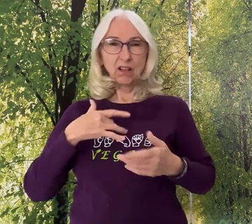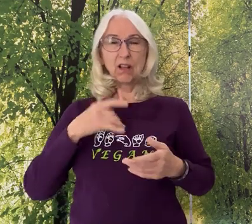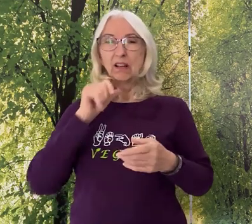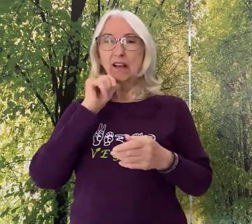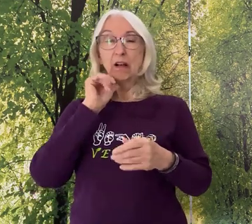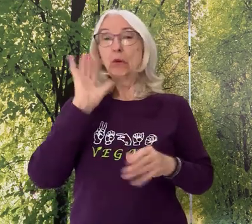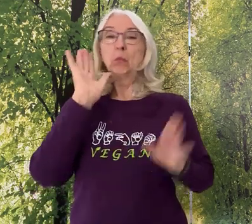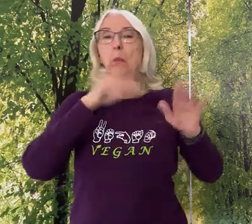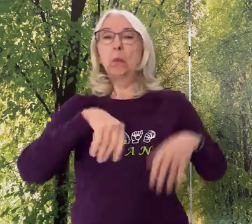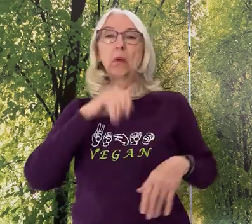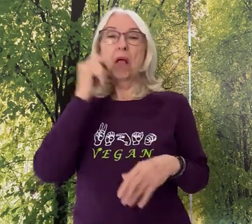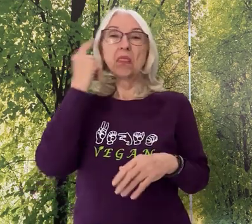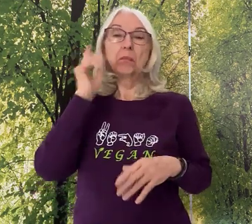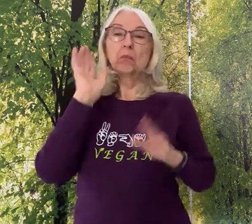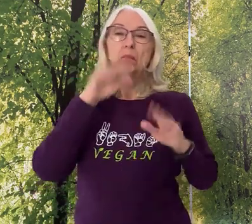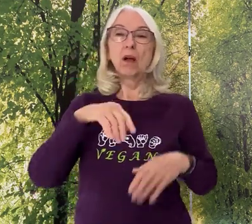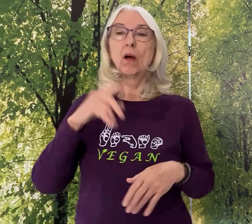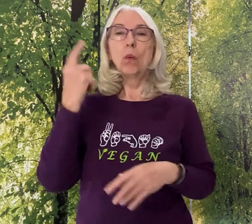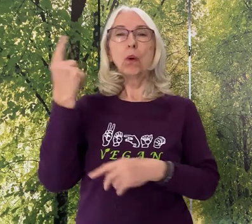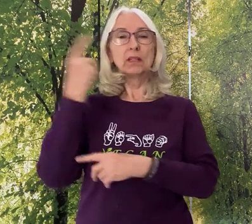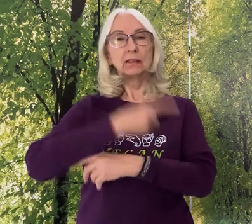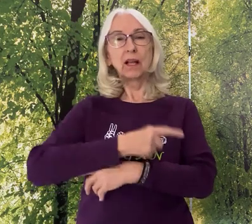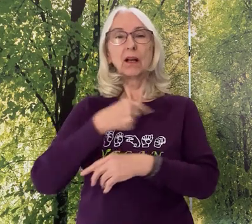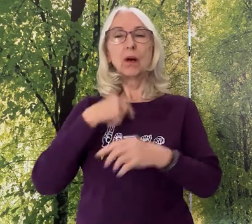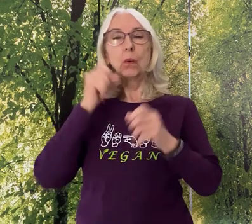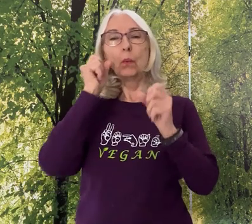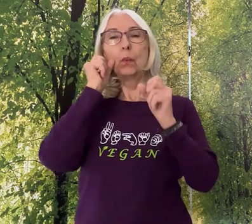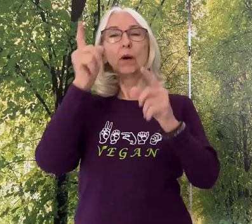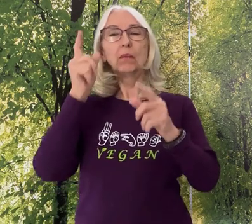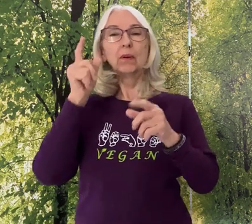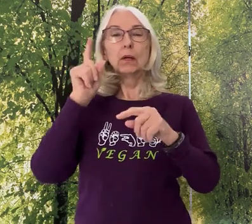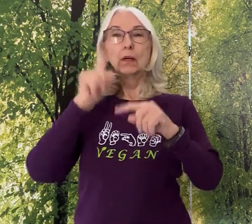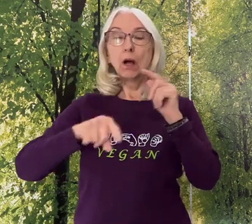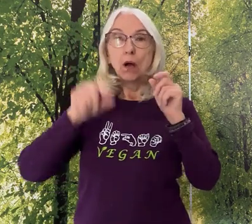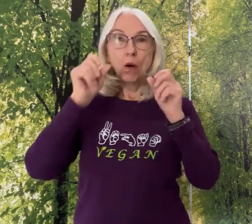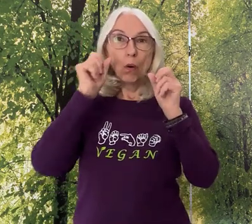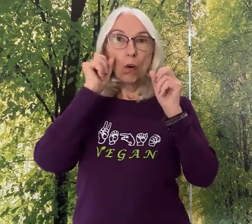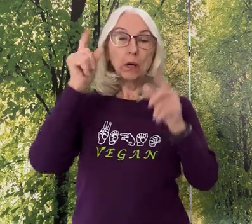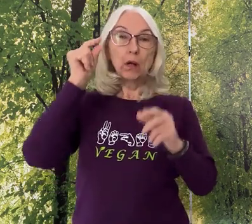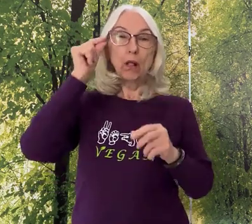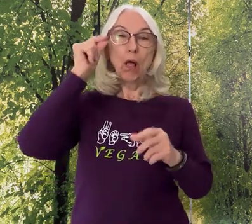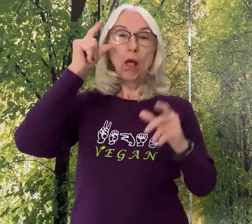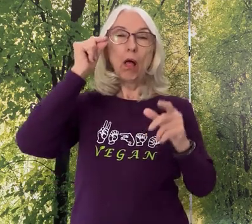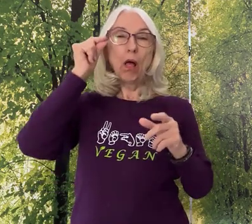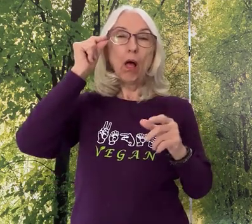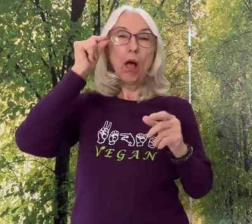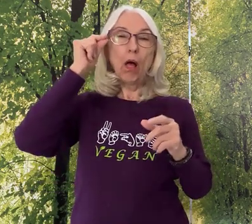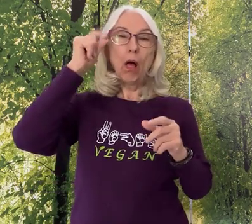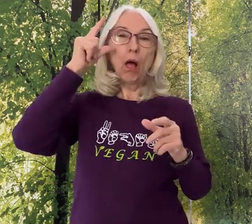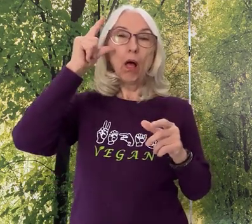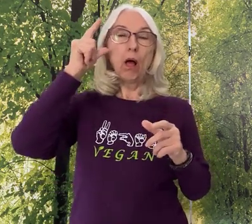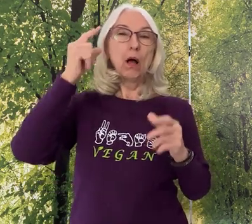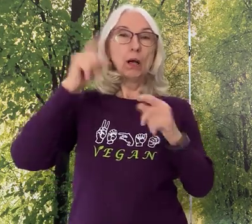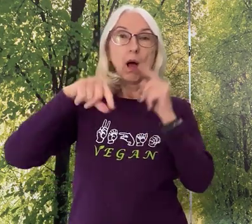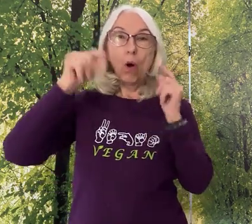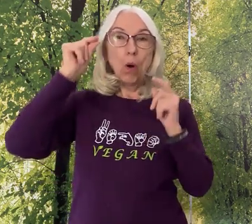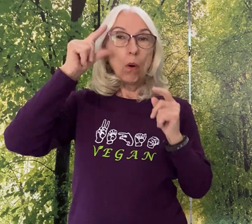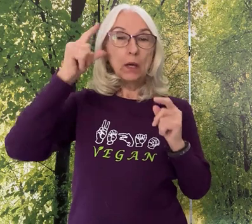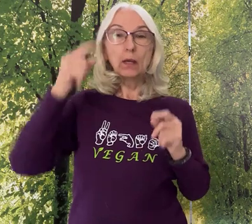changes but didn’t overthink them. But one day, I woke up and couldn’t open one eye.